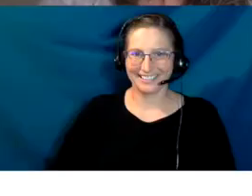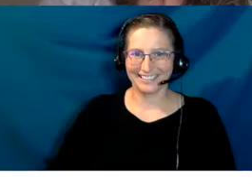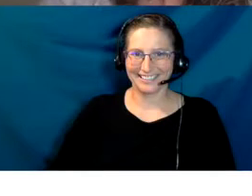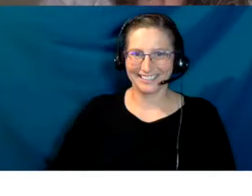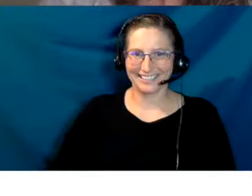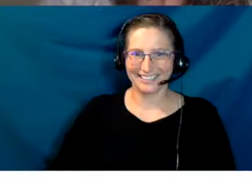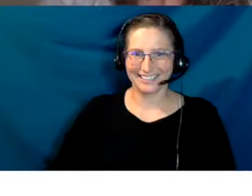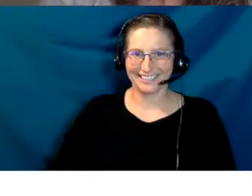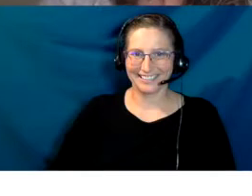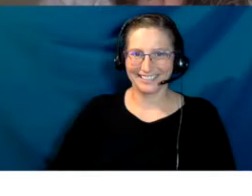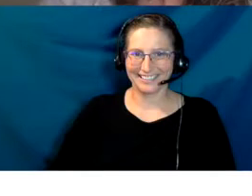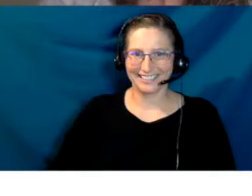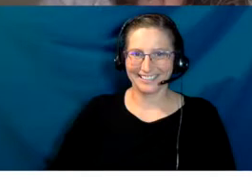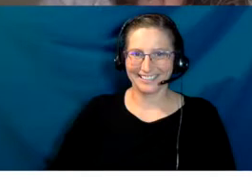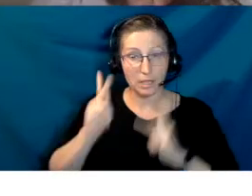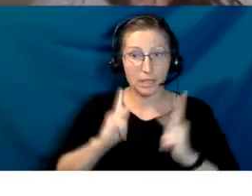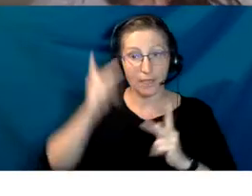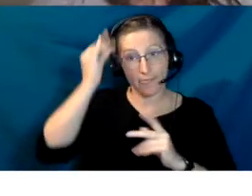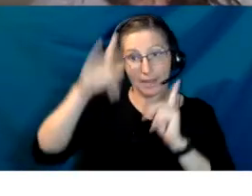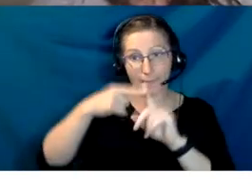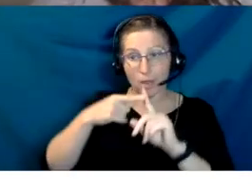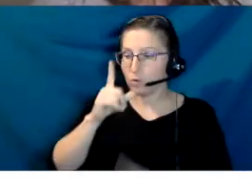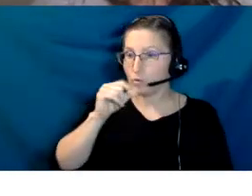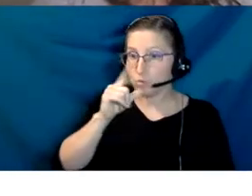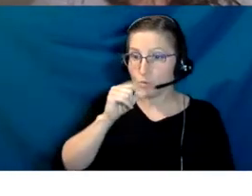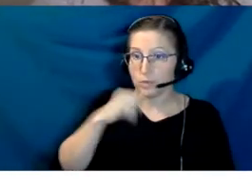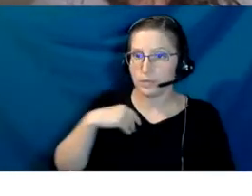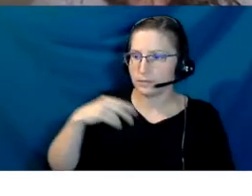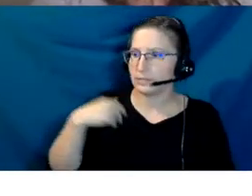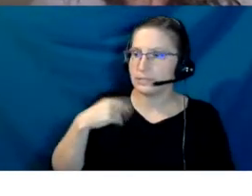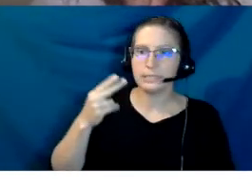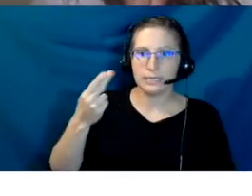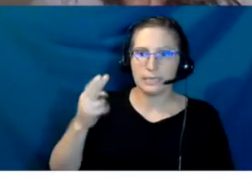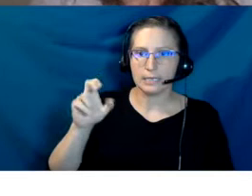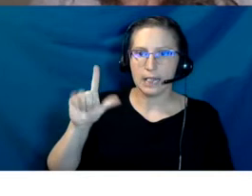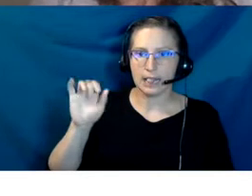Many people think of Helen Keller when they hear the word deafblind. Helen Keller